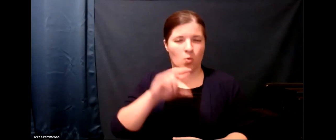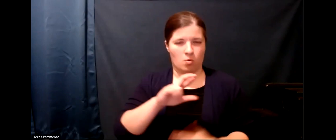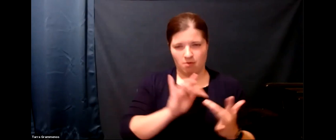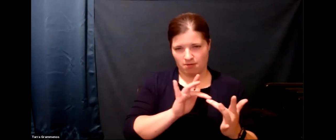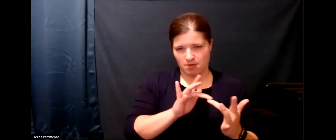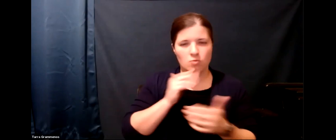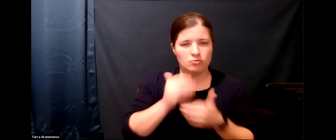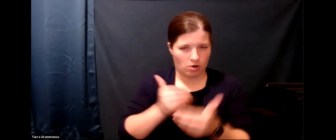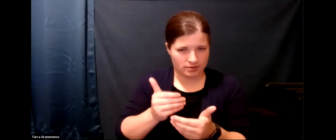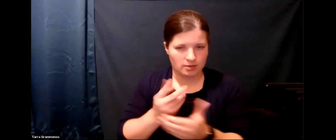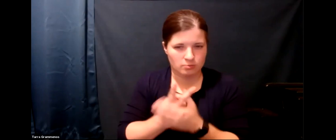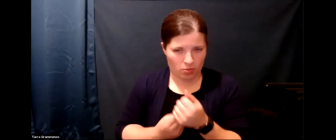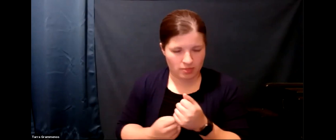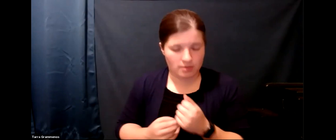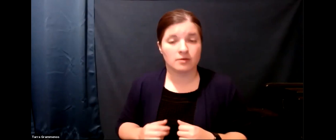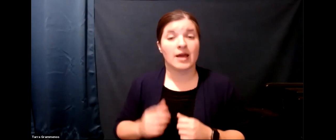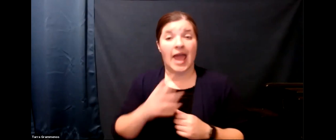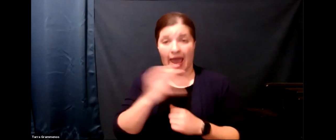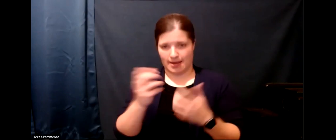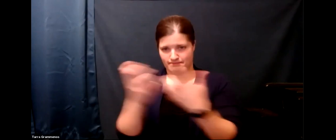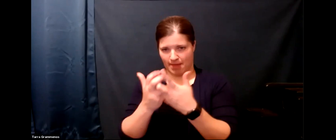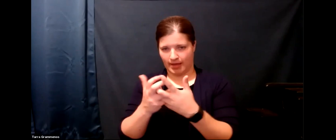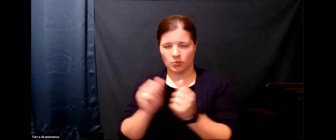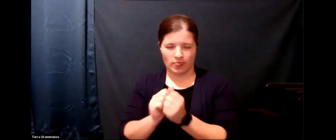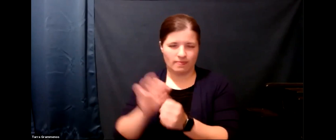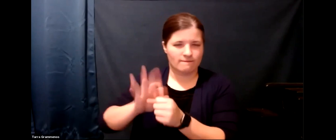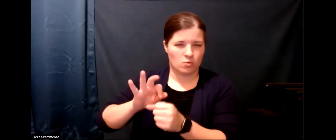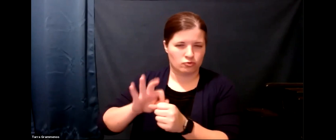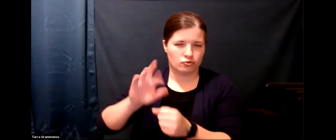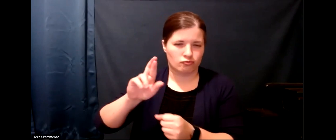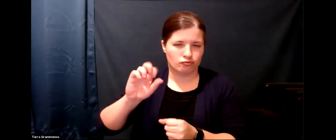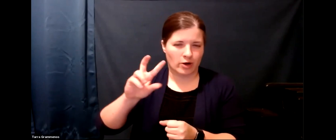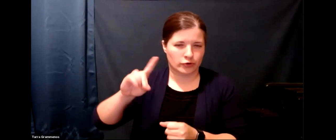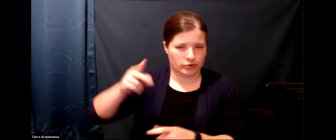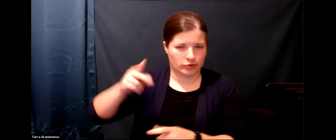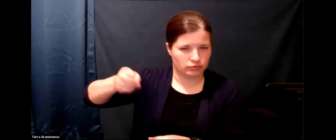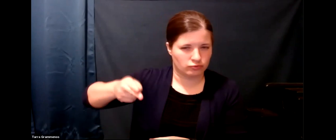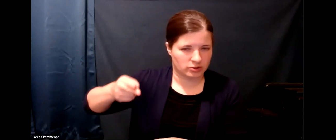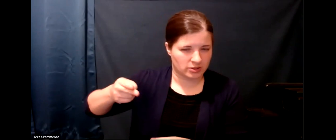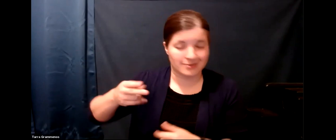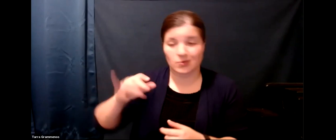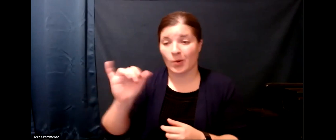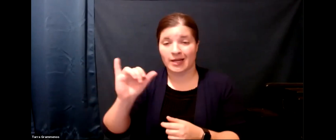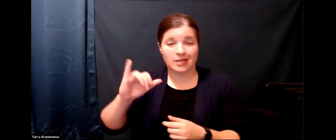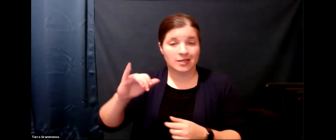with the voter record, if we can find a voter record. So that's any registration that we have in our system